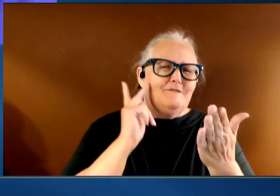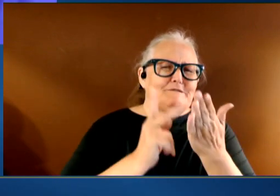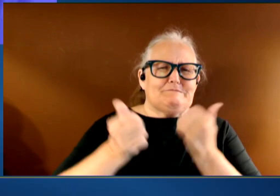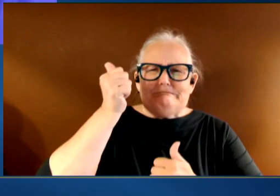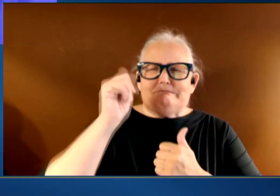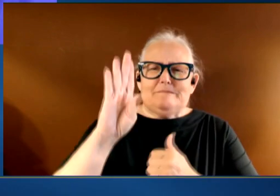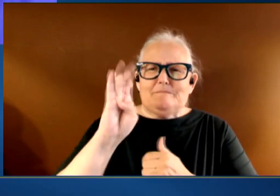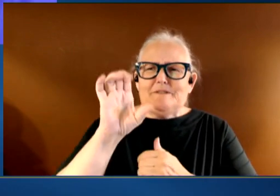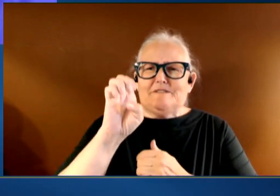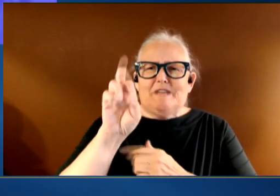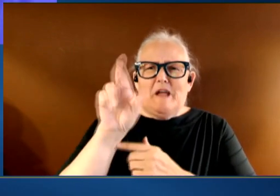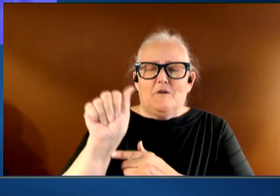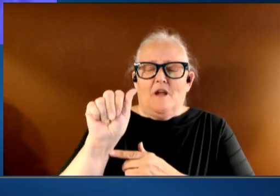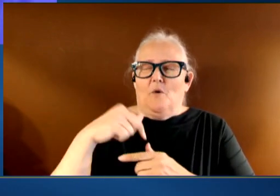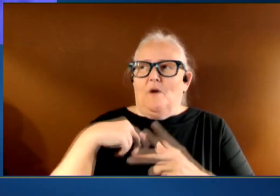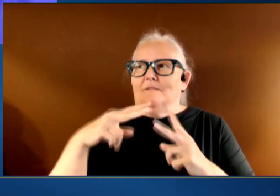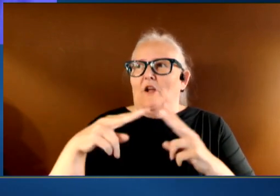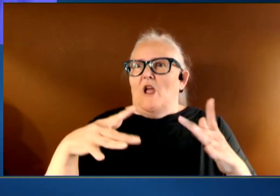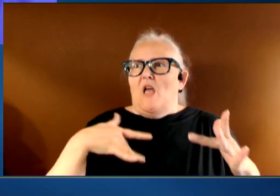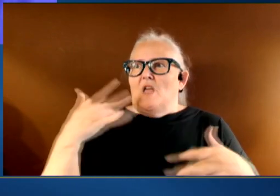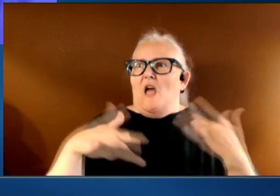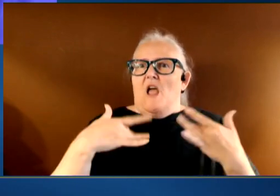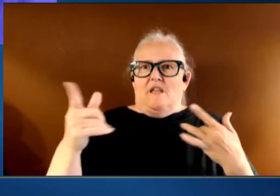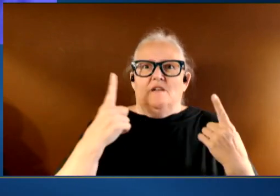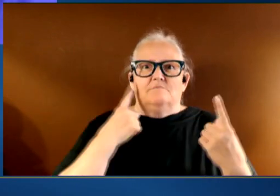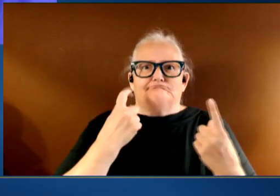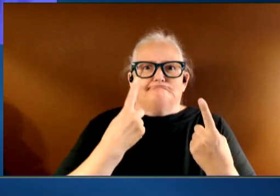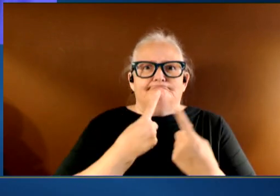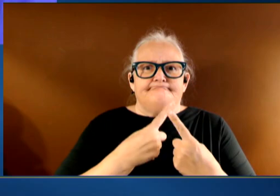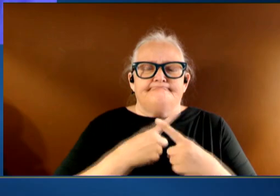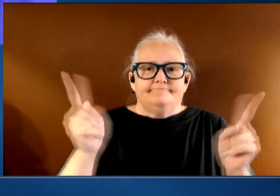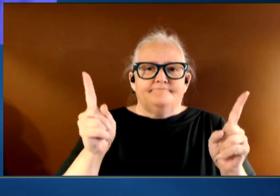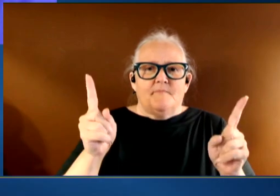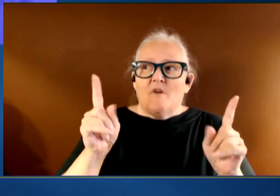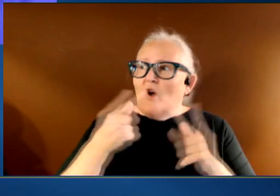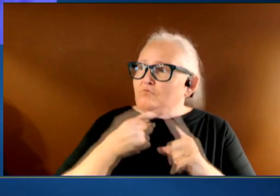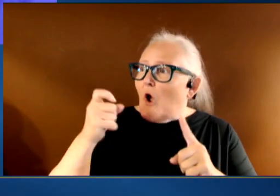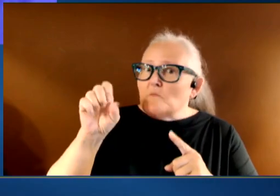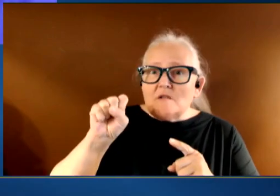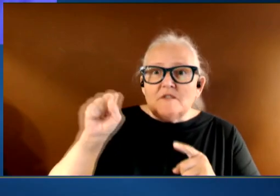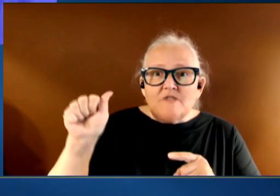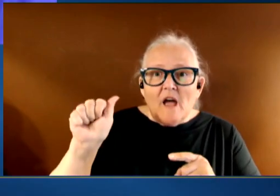excited about that announcement from the SSA, and we'll be hearing from them later today with